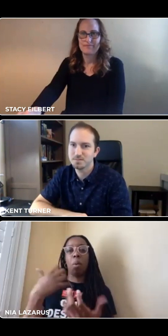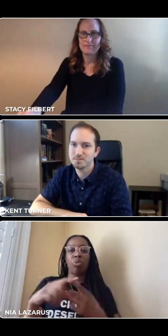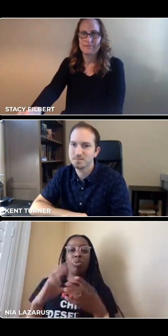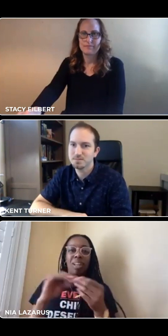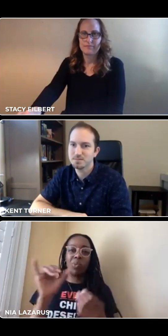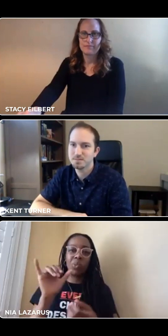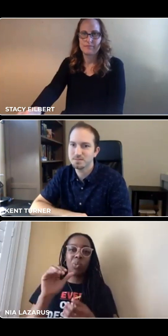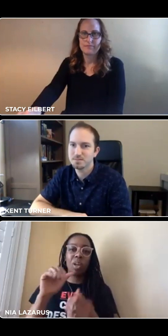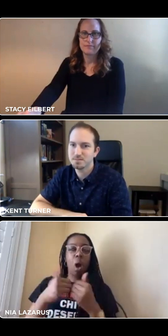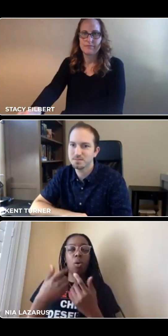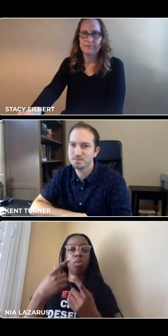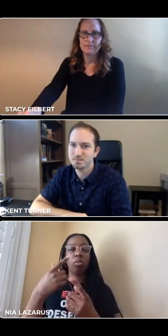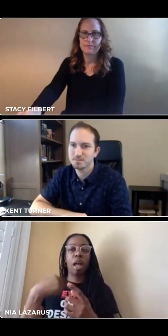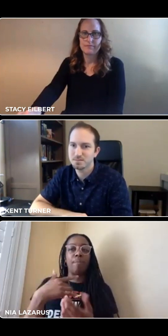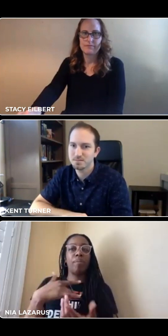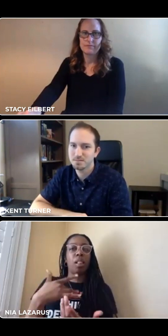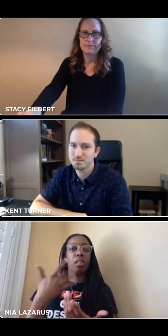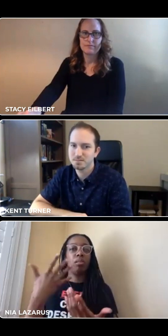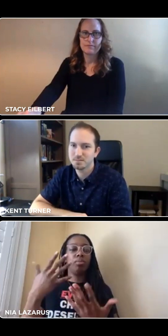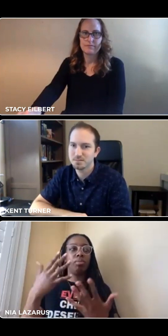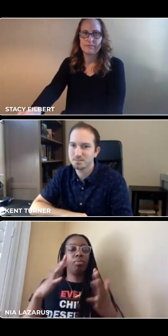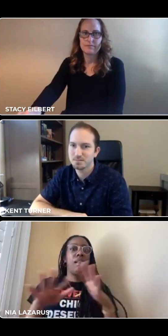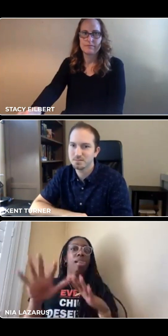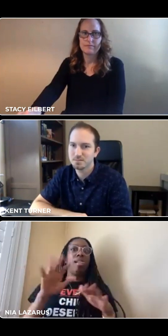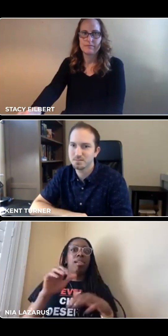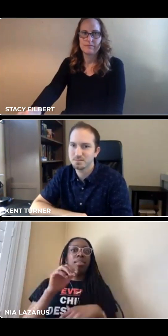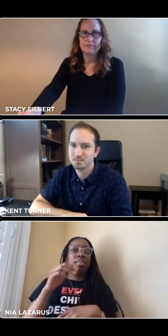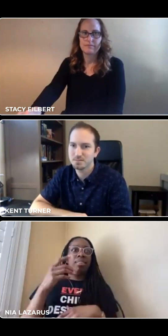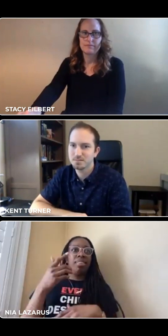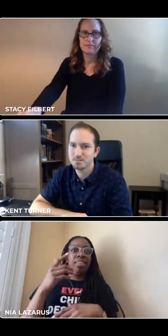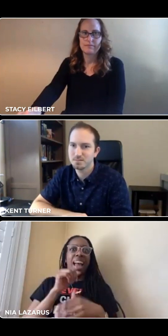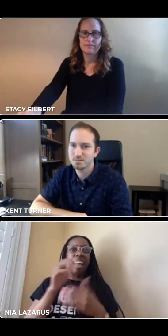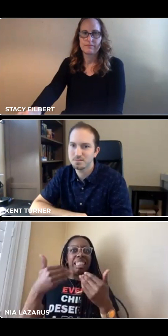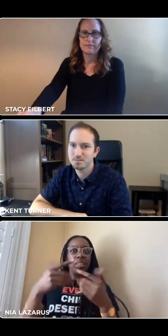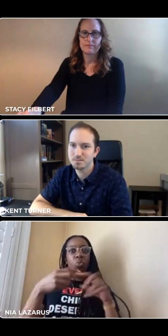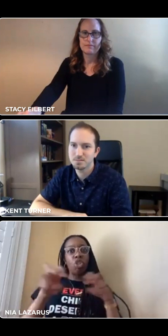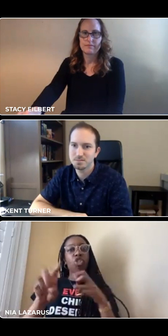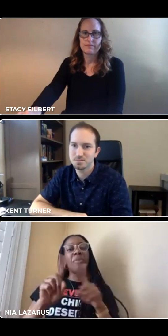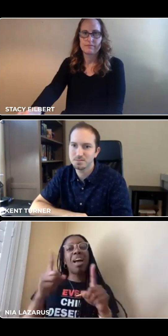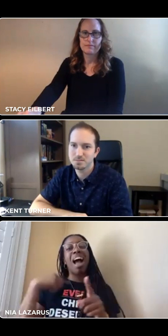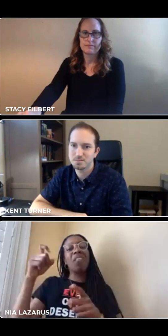Yeah, that's also something I wanted to echo. We can feel off kilter.